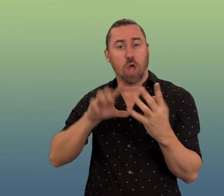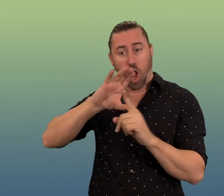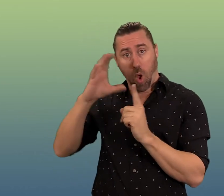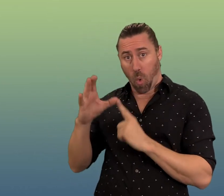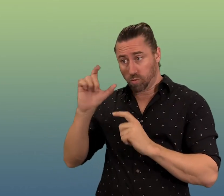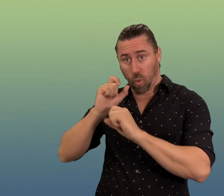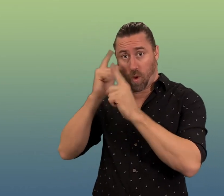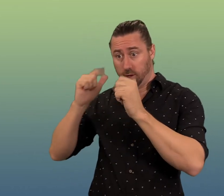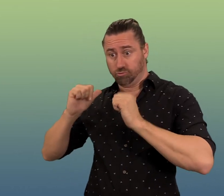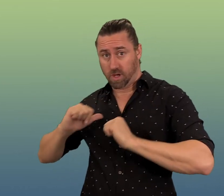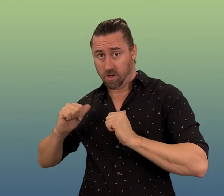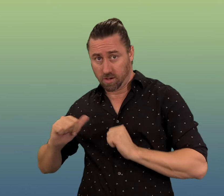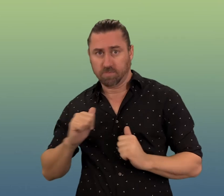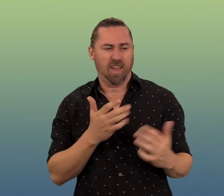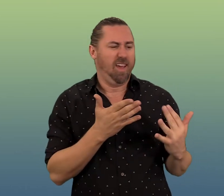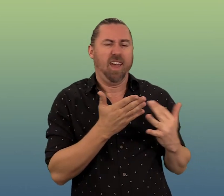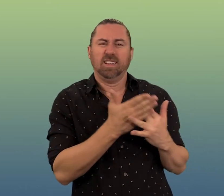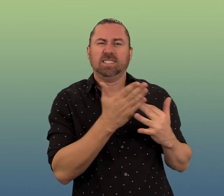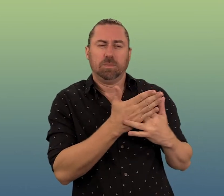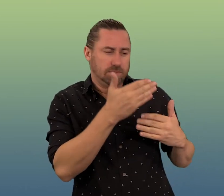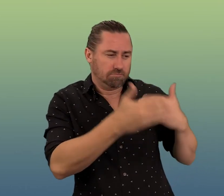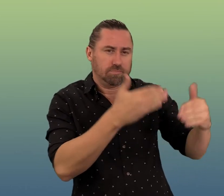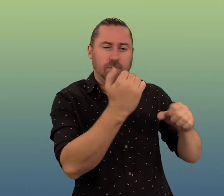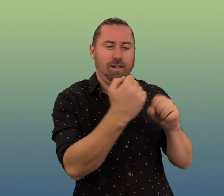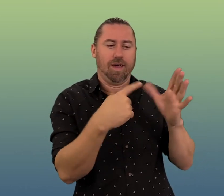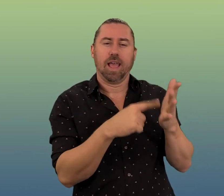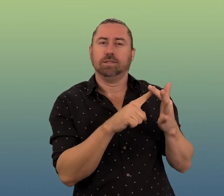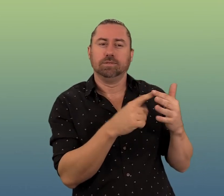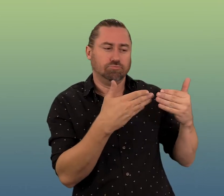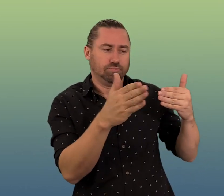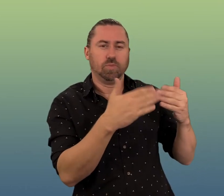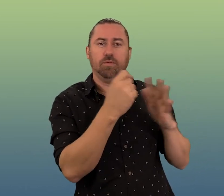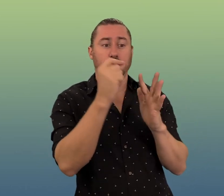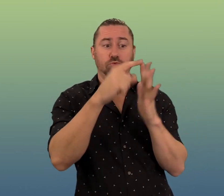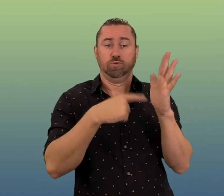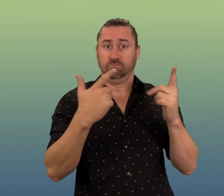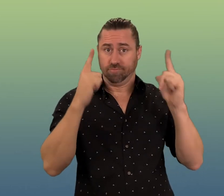cultural awareness training and accessibility stage gates for project managers.